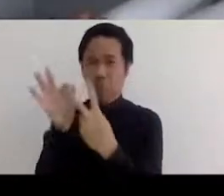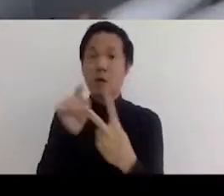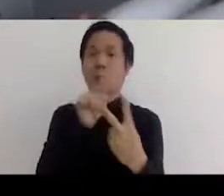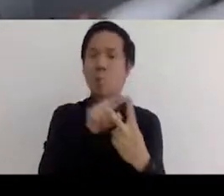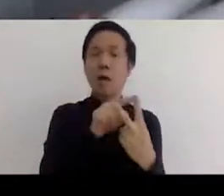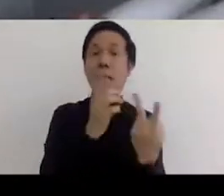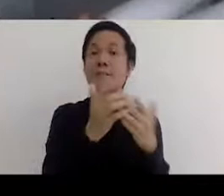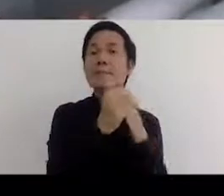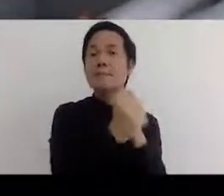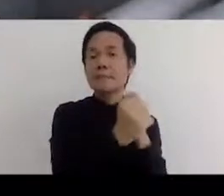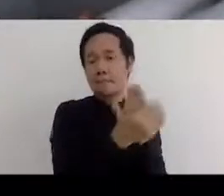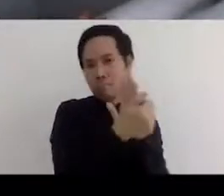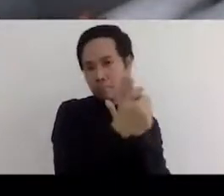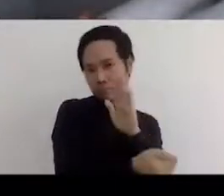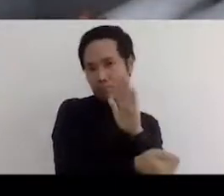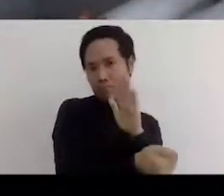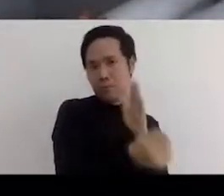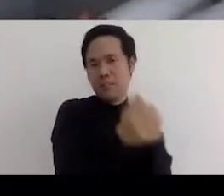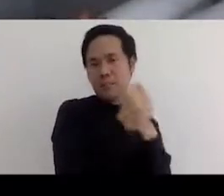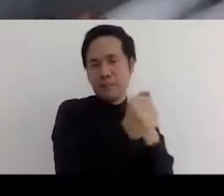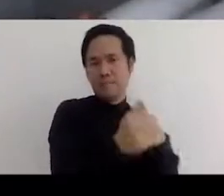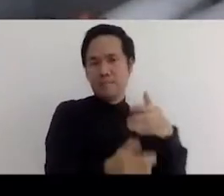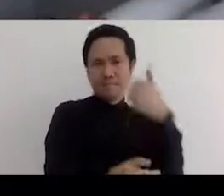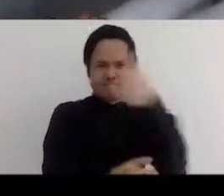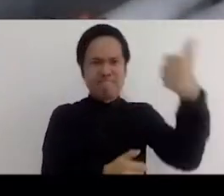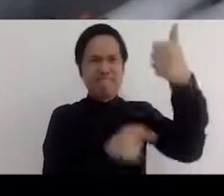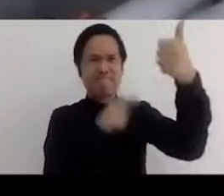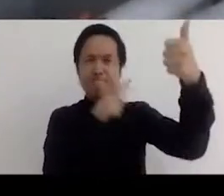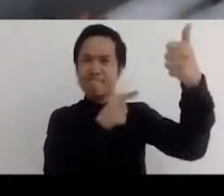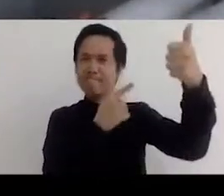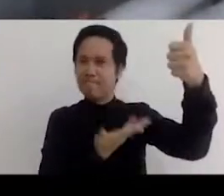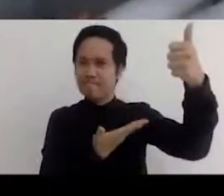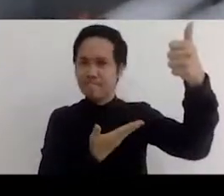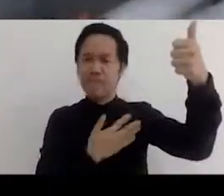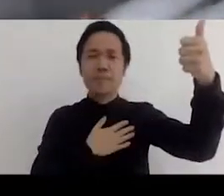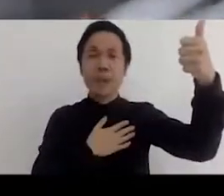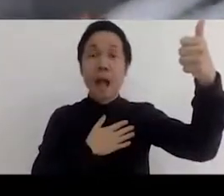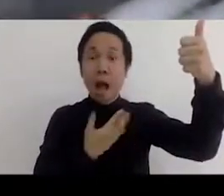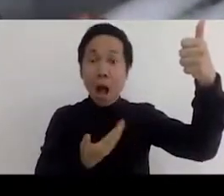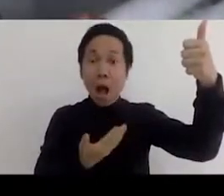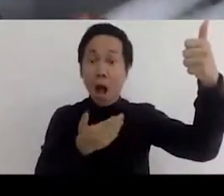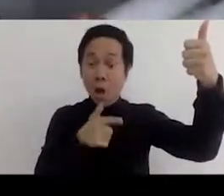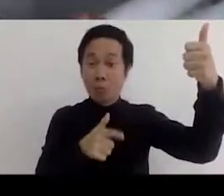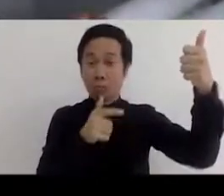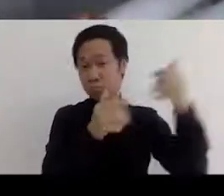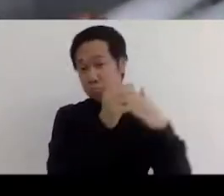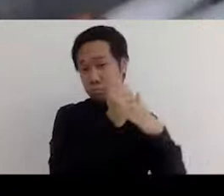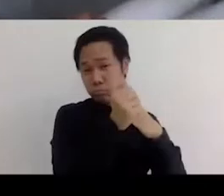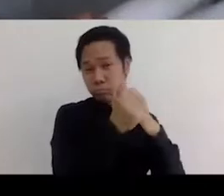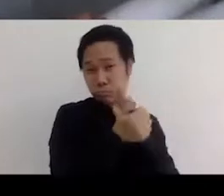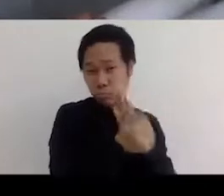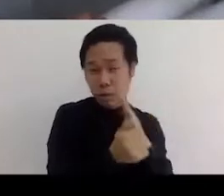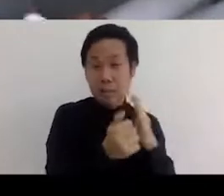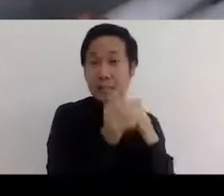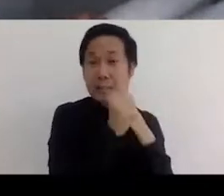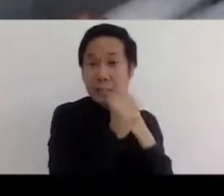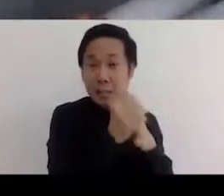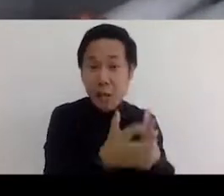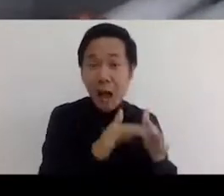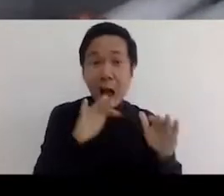And you know, I think that we can see, in terms of COVID-19, what has that meant? Well, we've had, as was mentioned in the beginning,